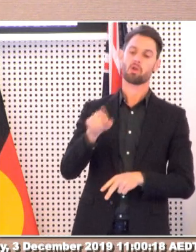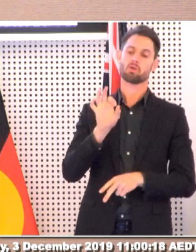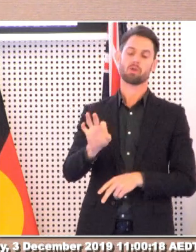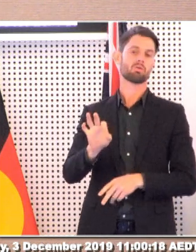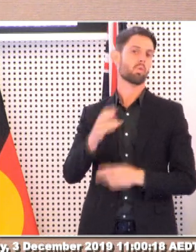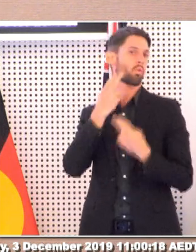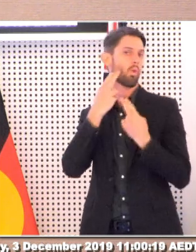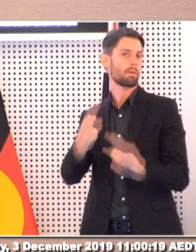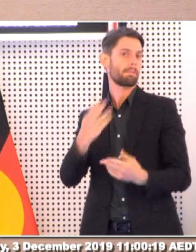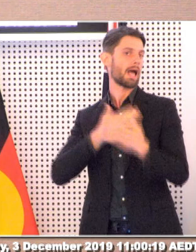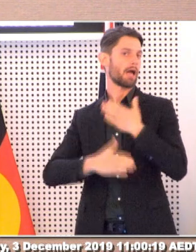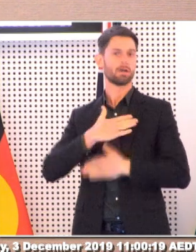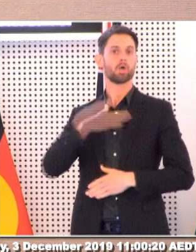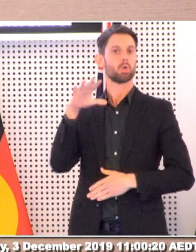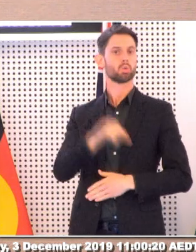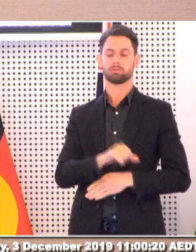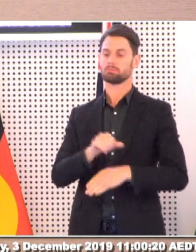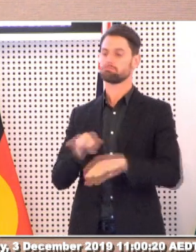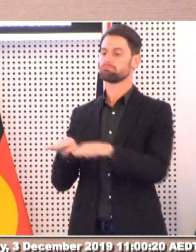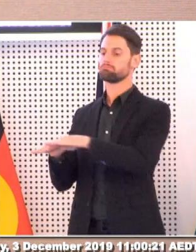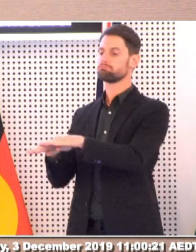uniform way within a home environment.